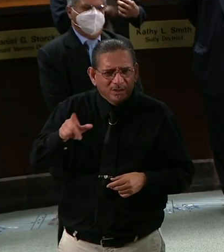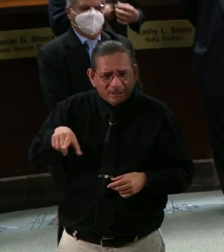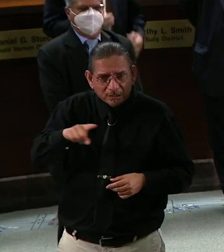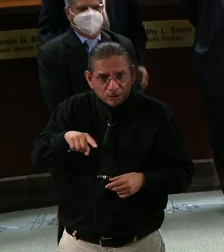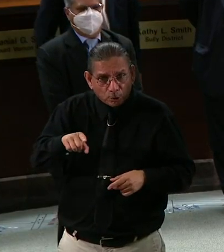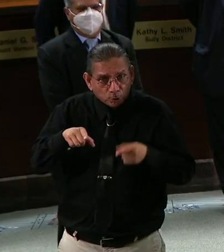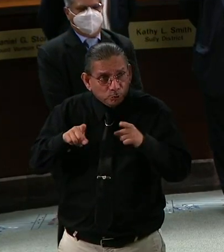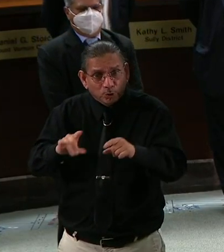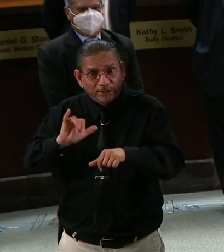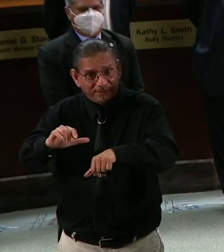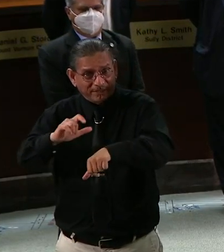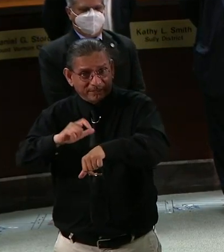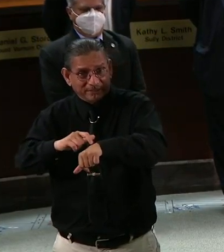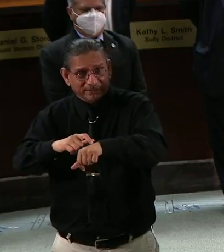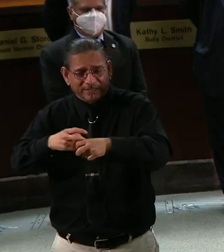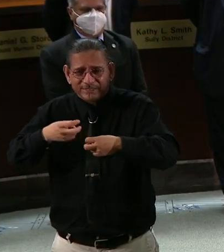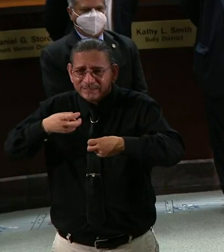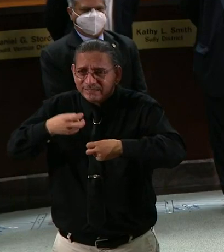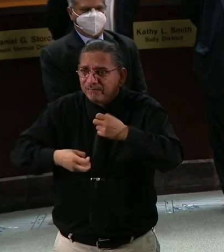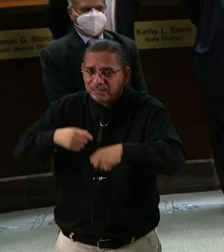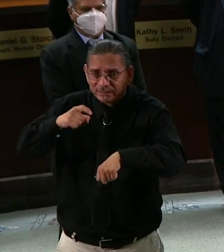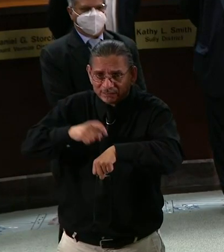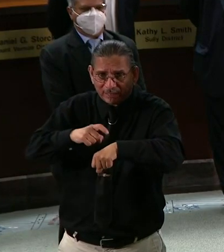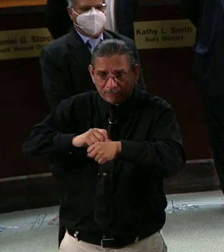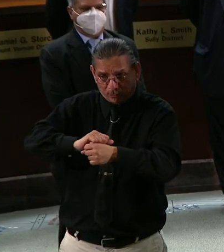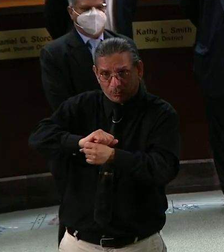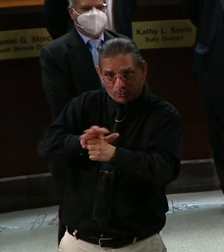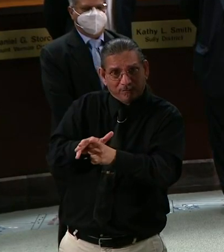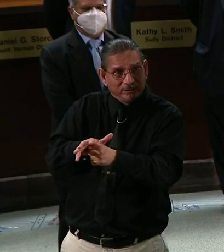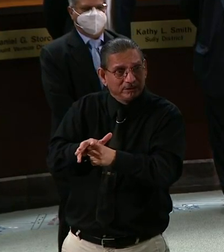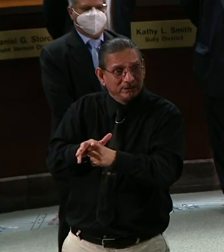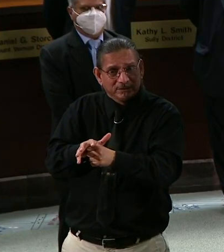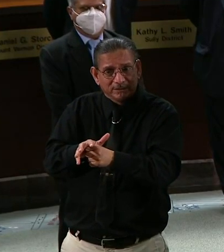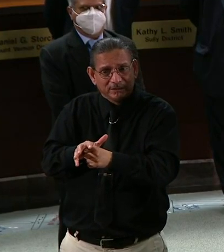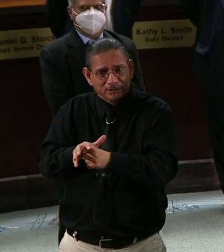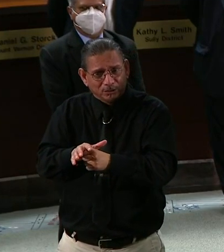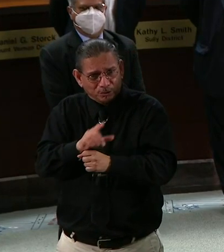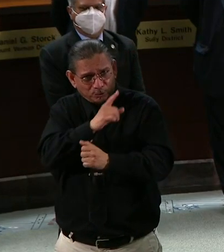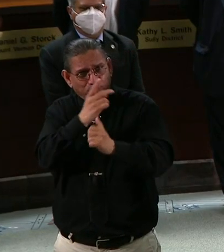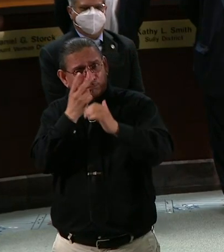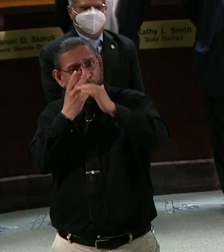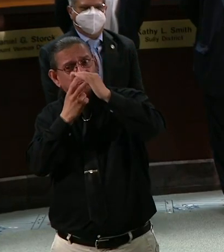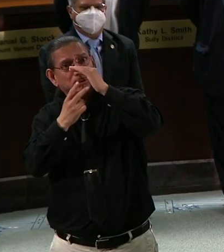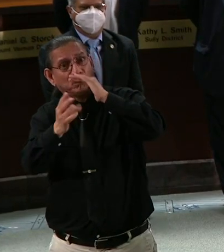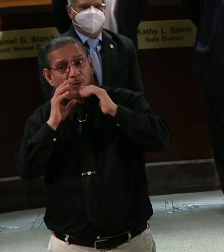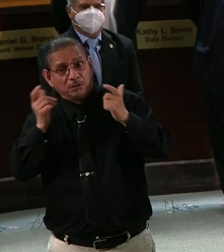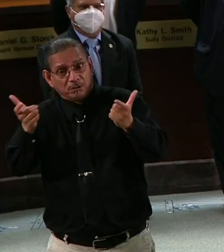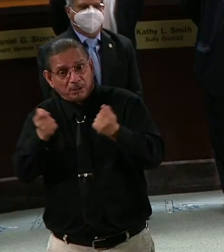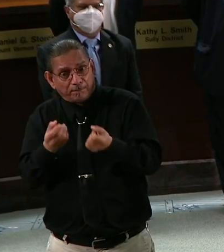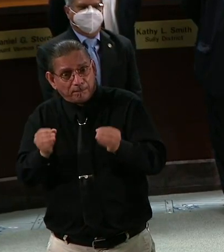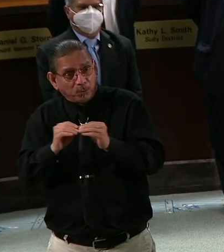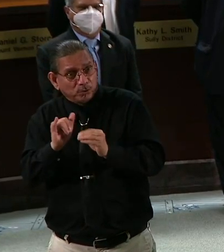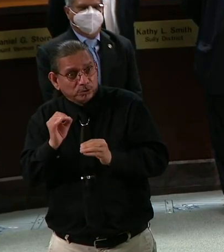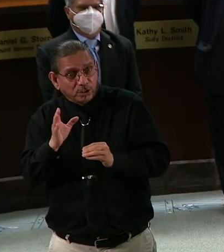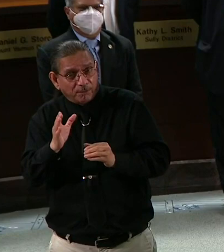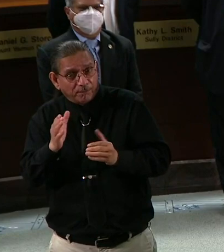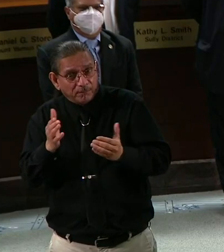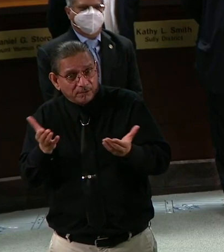ROADS YES. JUST WONDERING DOING